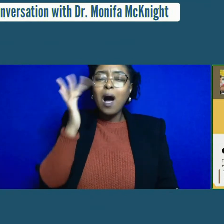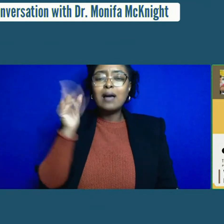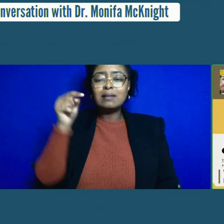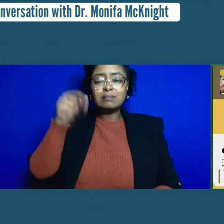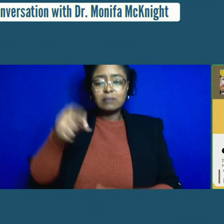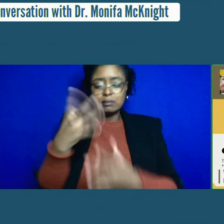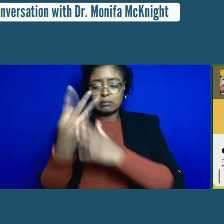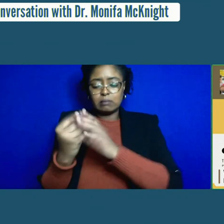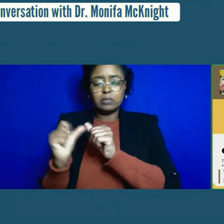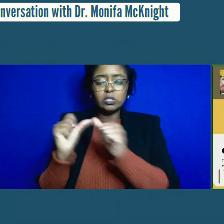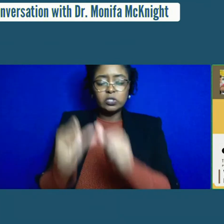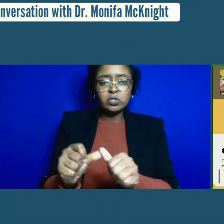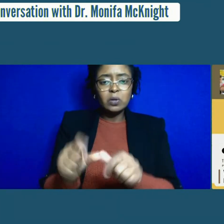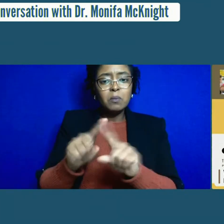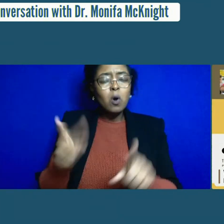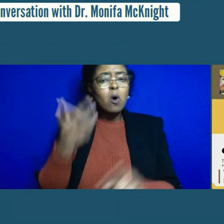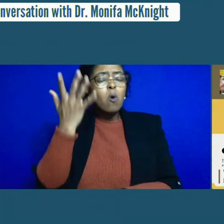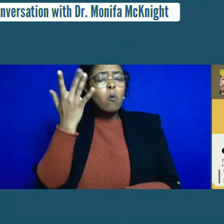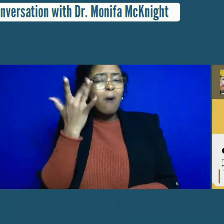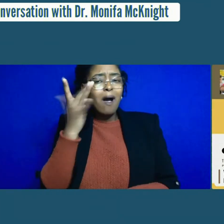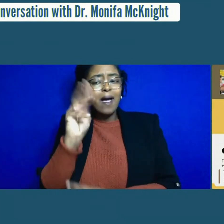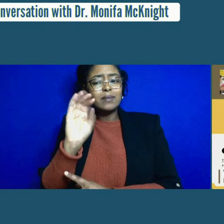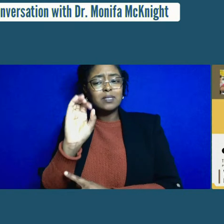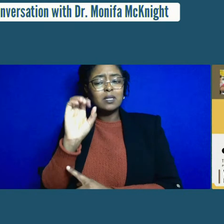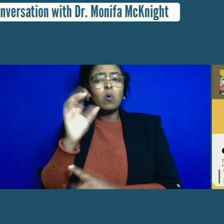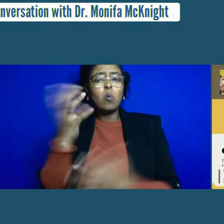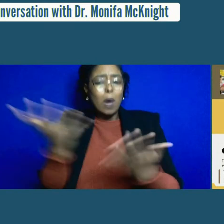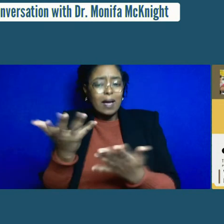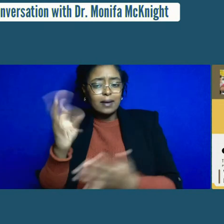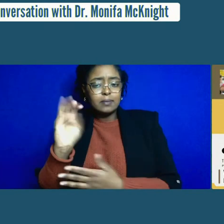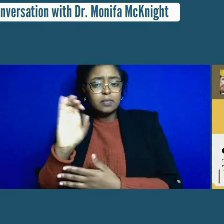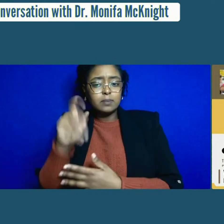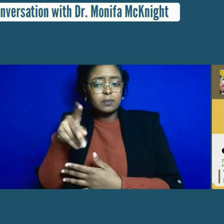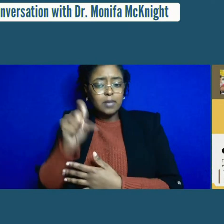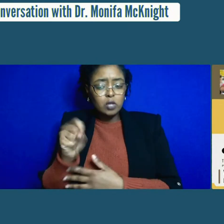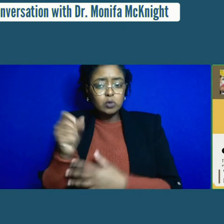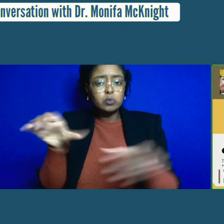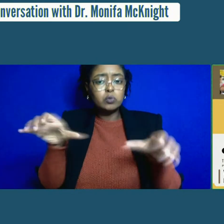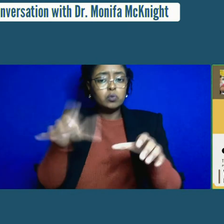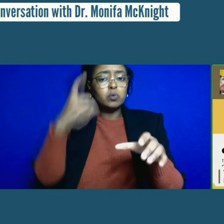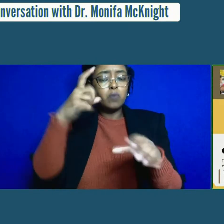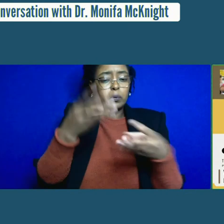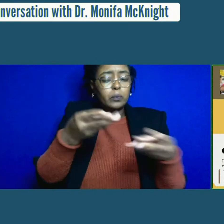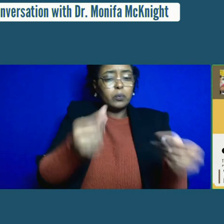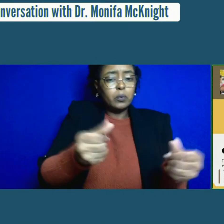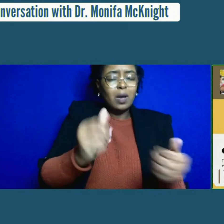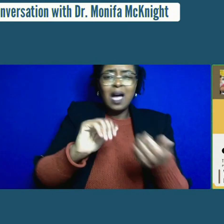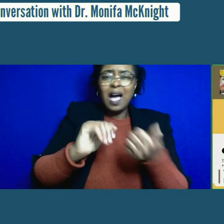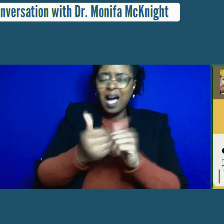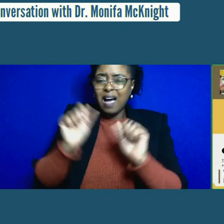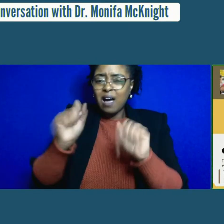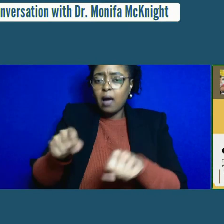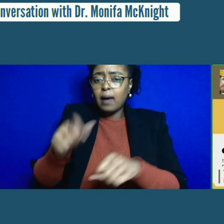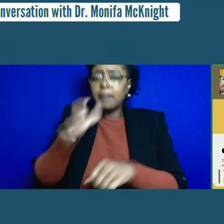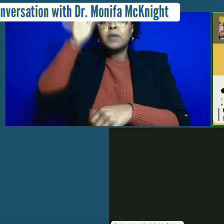parents, and not only why do why does this persistent. What is